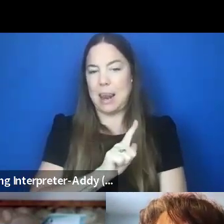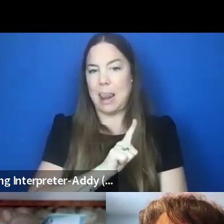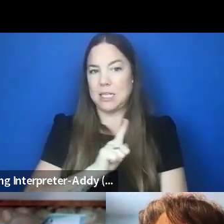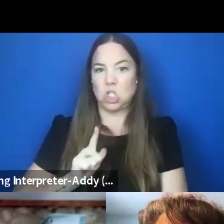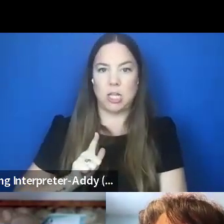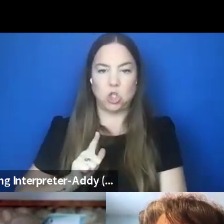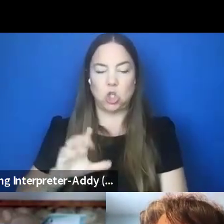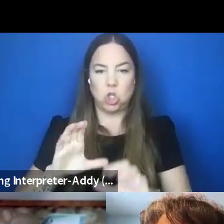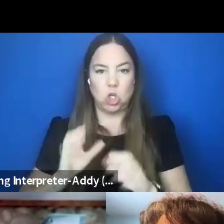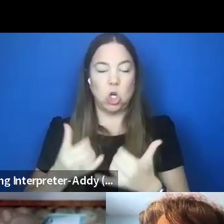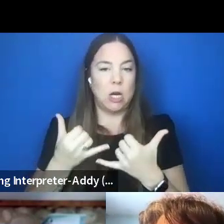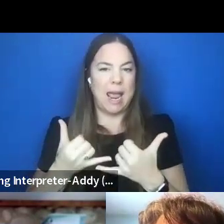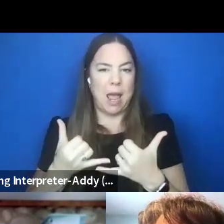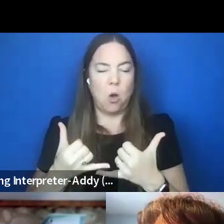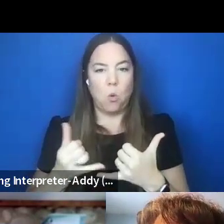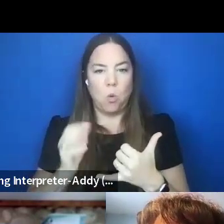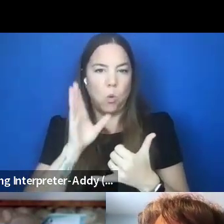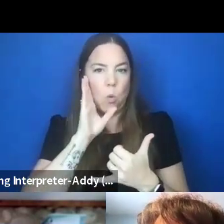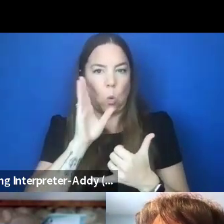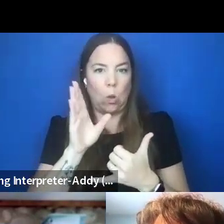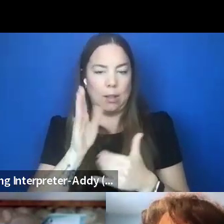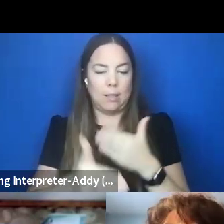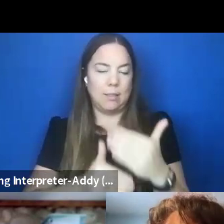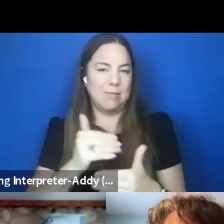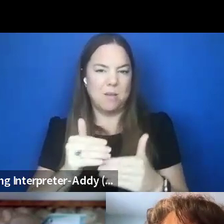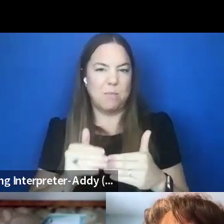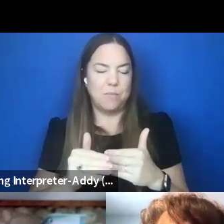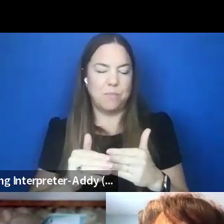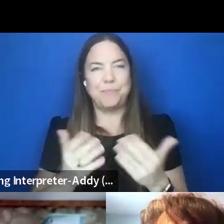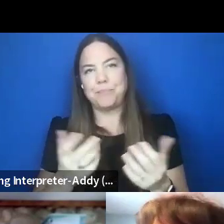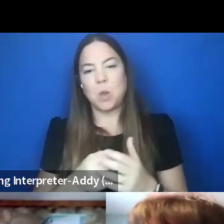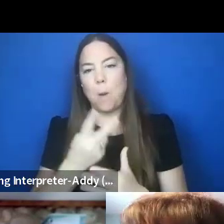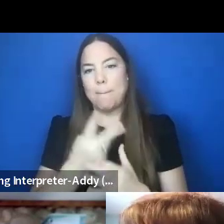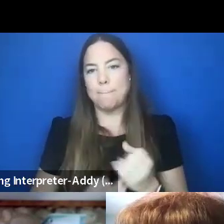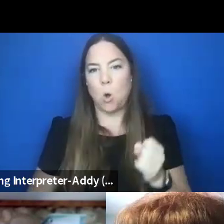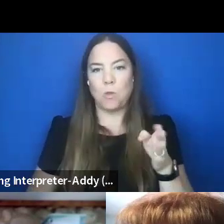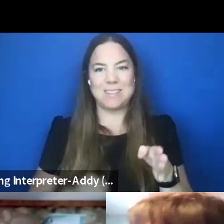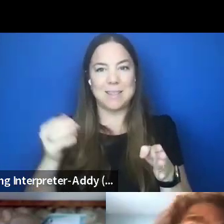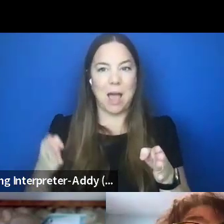Adeleigh Belyeu: is in the process of Adeleigh Belyeu: on both sides of prefiling bills for the 20